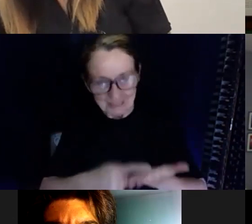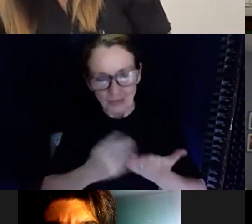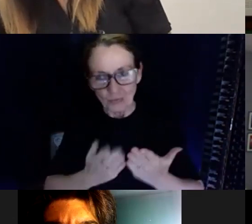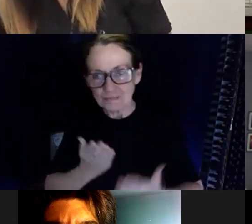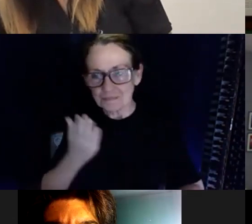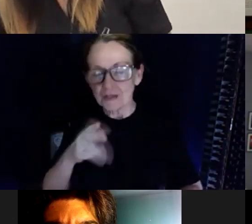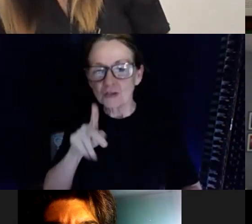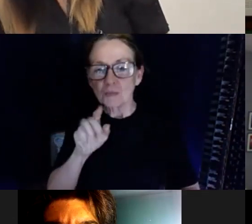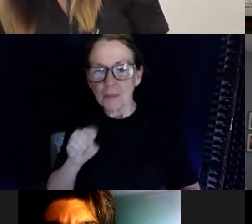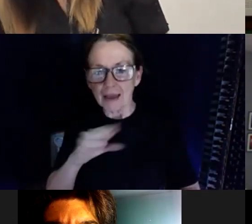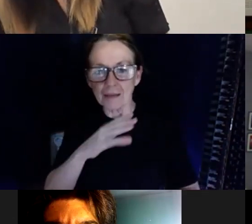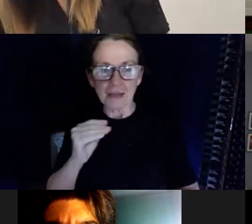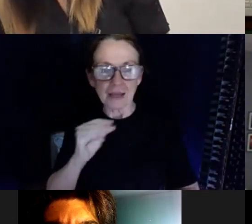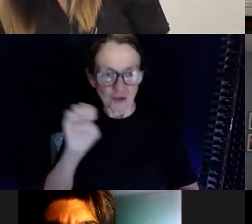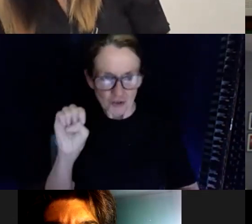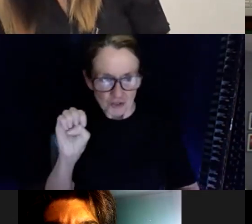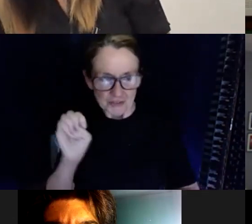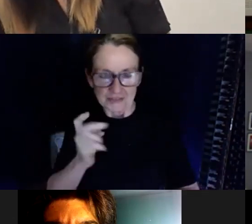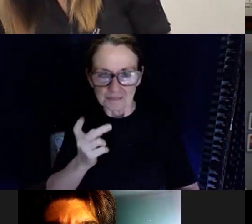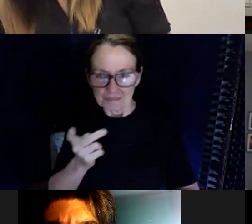SO WE'LL AMEND THE MEETING MINUTES BASED ON WHAT WE TALKED ABOUT.